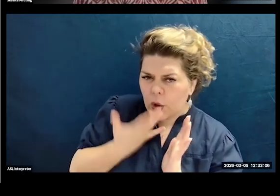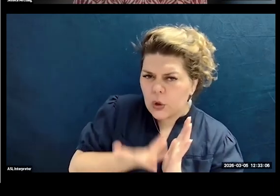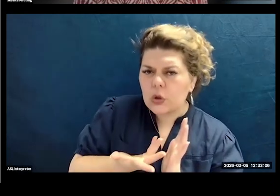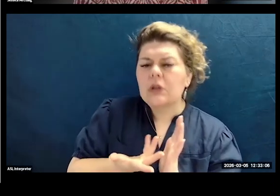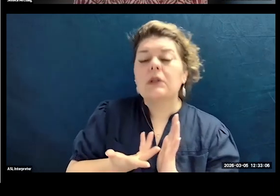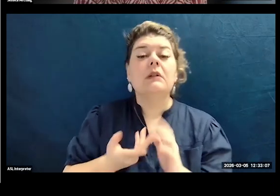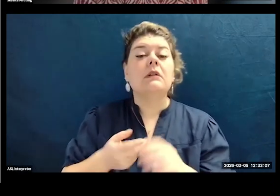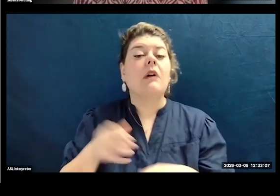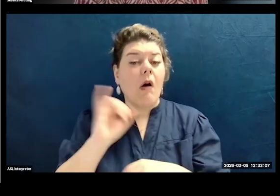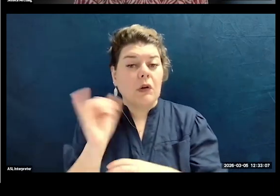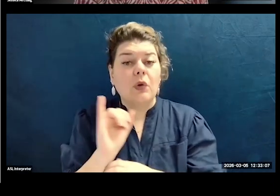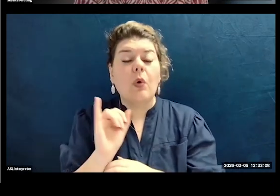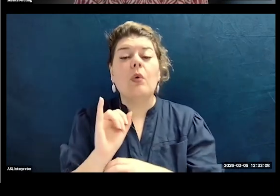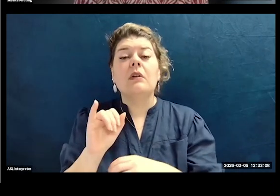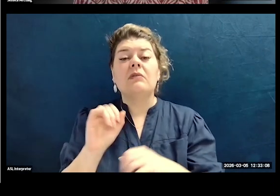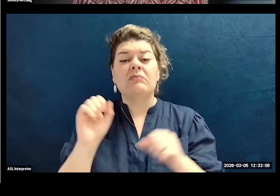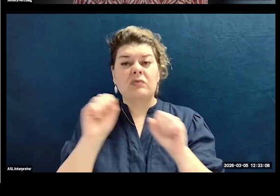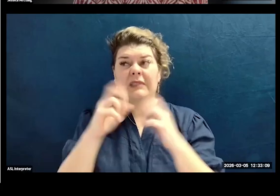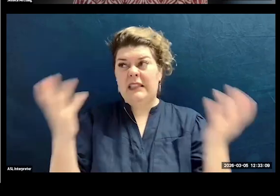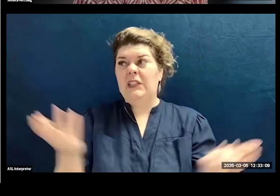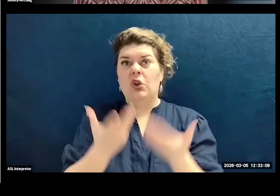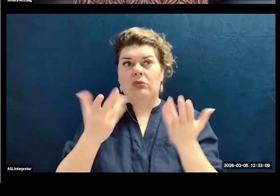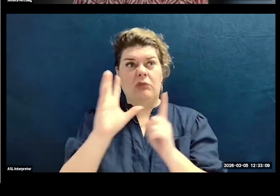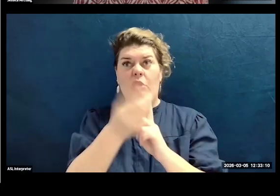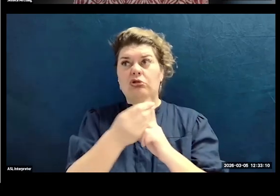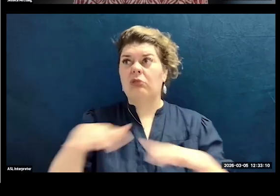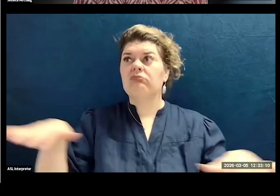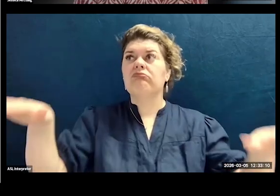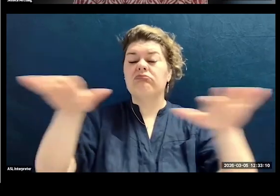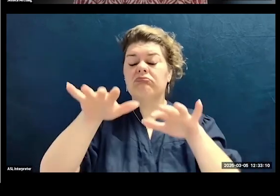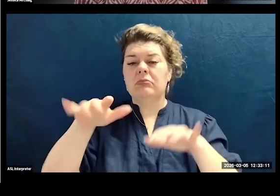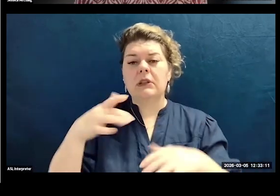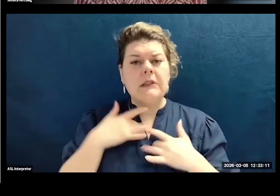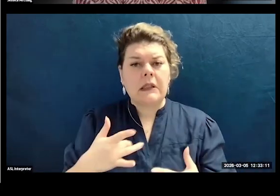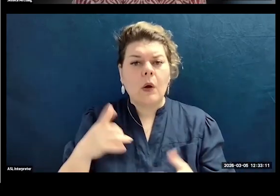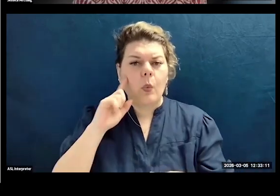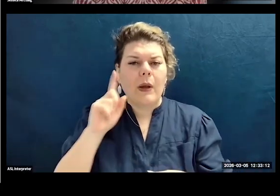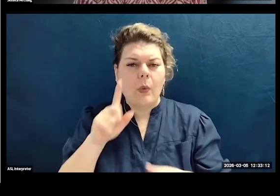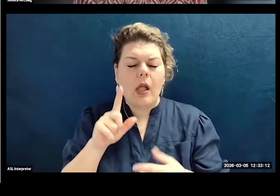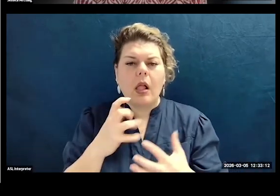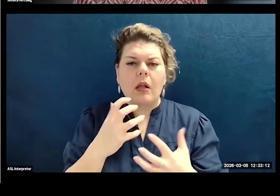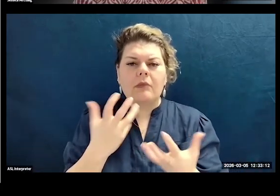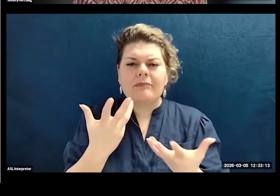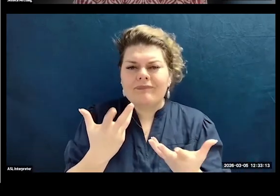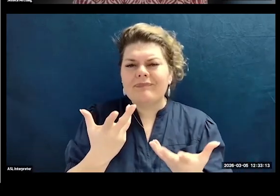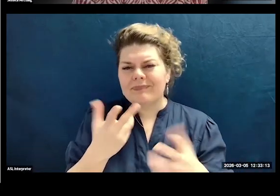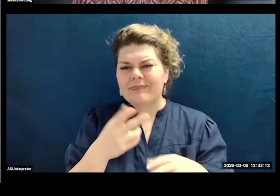The other thing is that, as a society, we commonly talk about attributing values or meanings to certain colors.